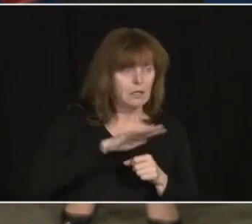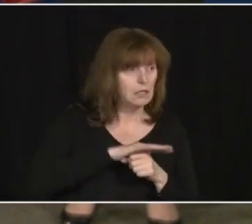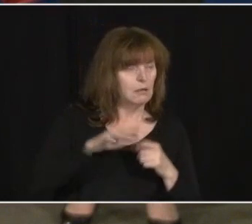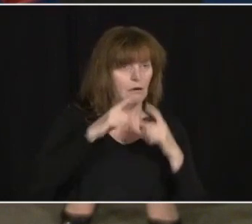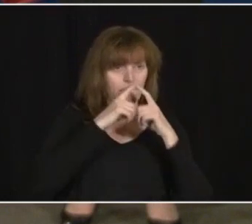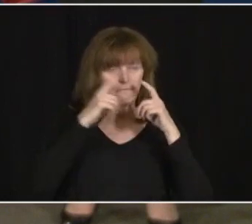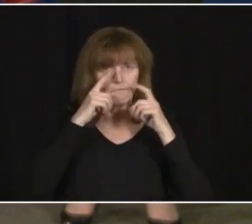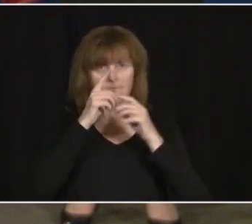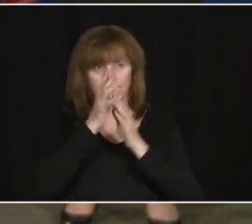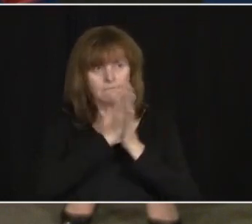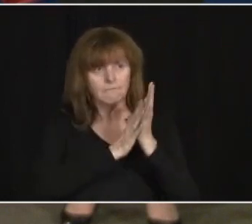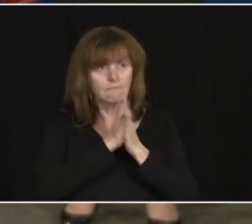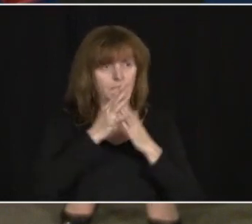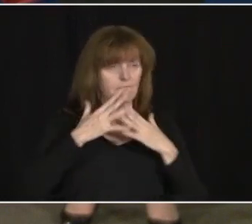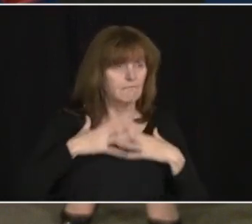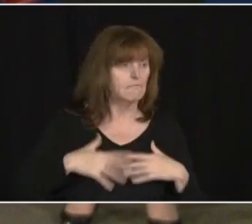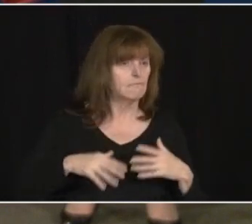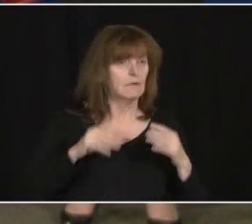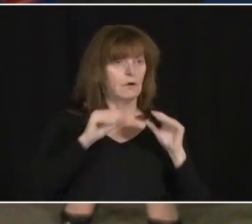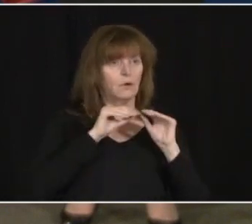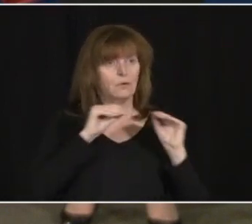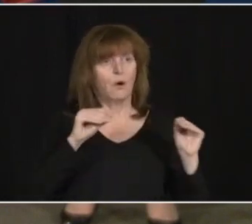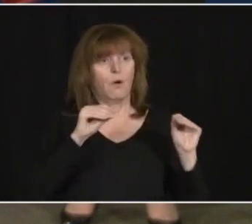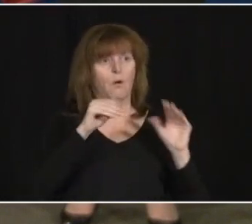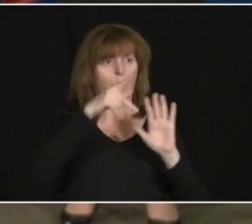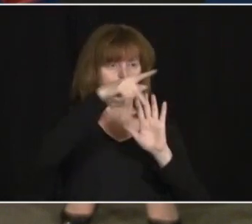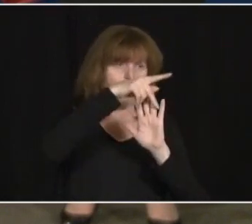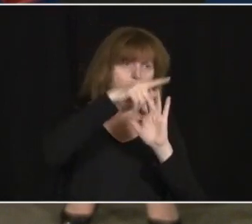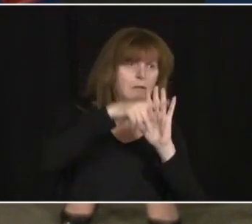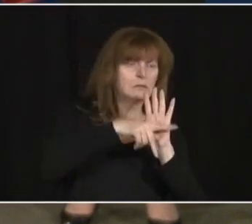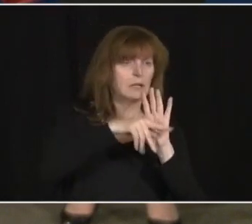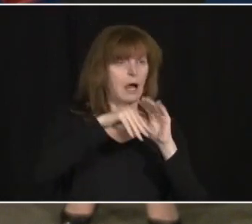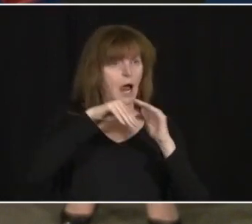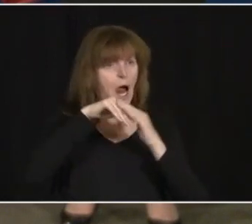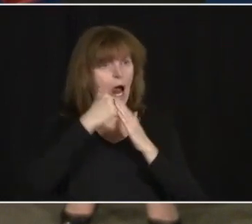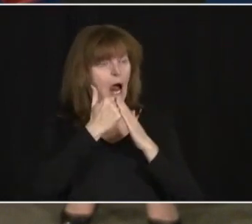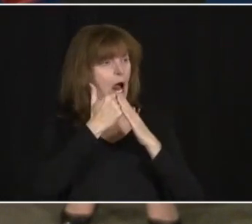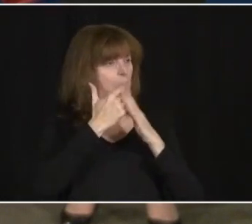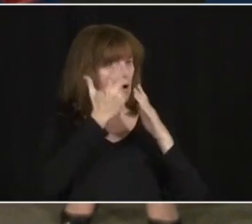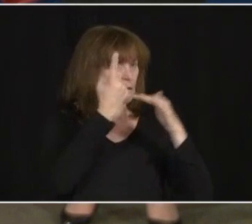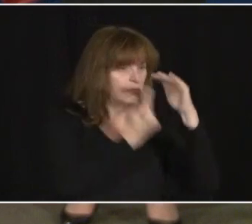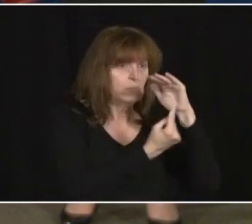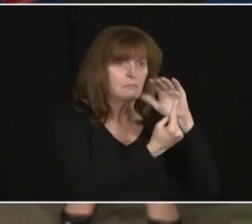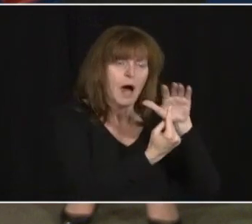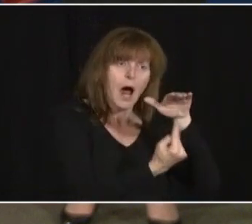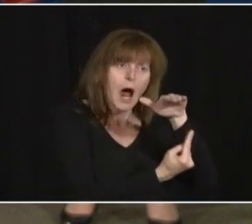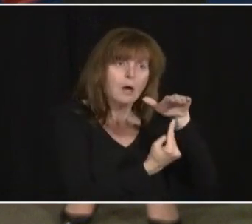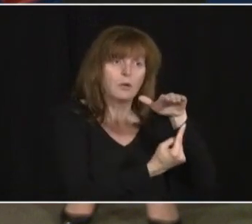care homes were poorly equipped for the COVID-19 pandemic. From lack of PPEs. Solve do you take